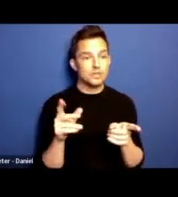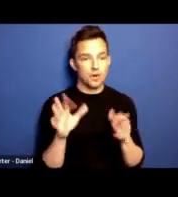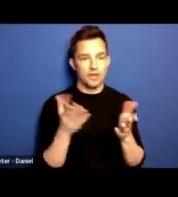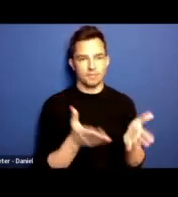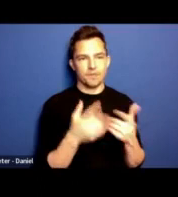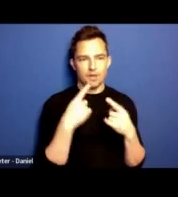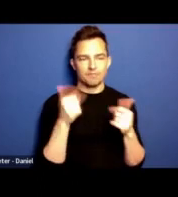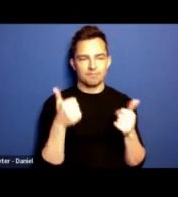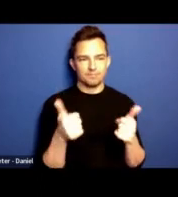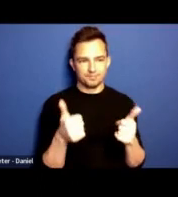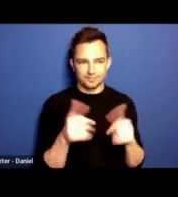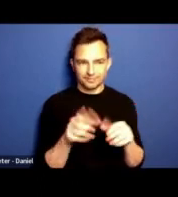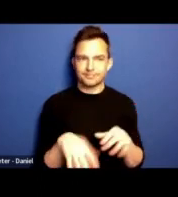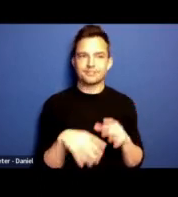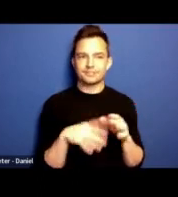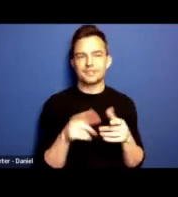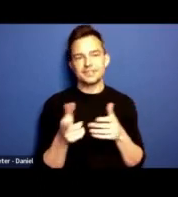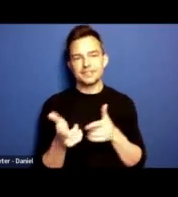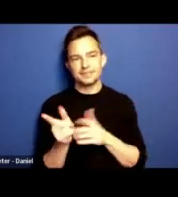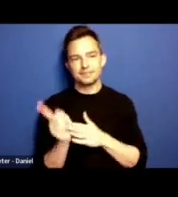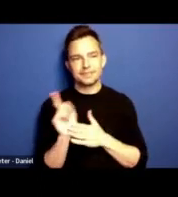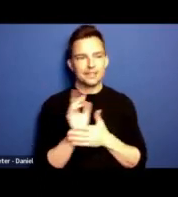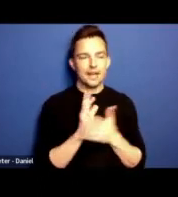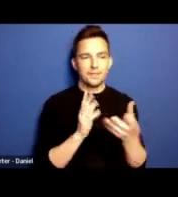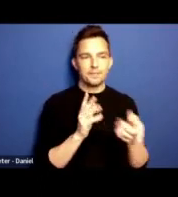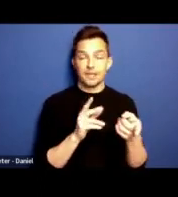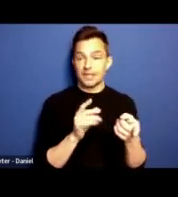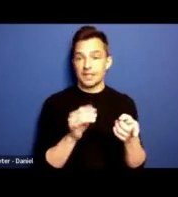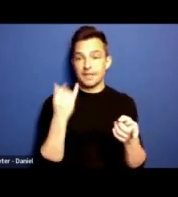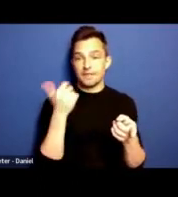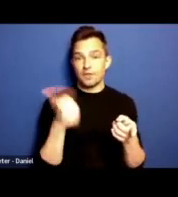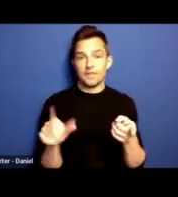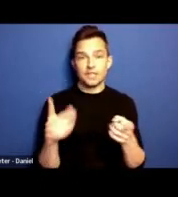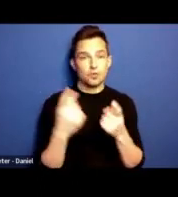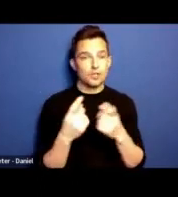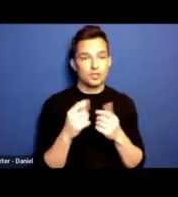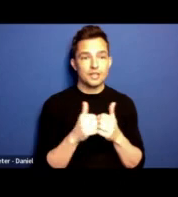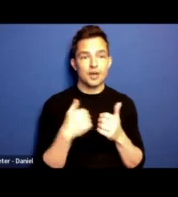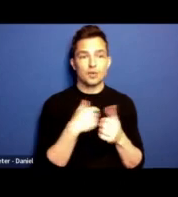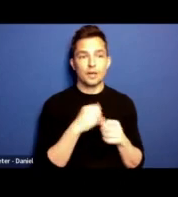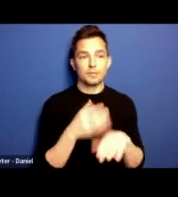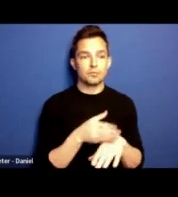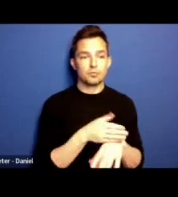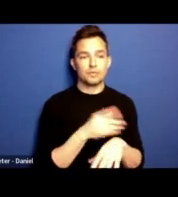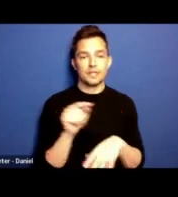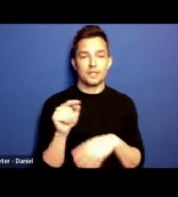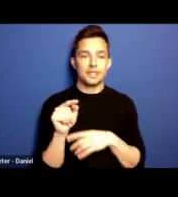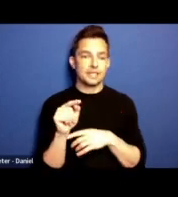there we go. And if you have any questions on how we might improve the TBI TARC webinars